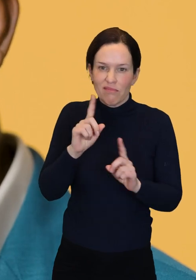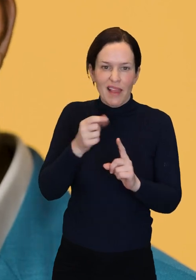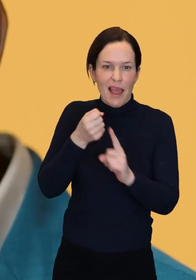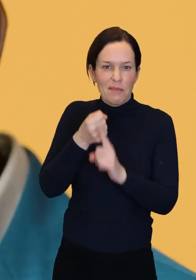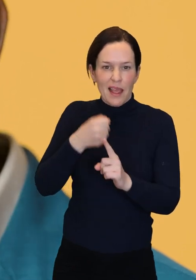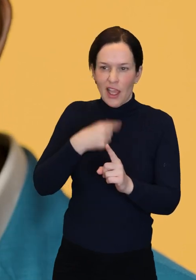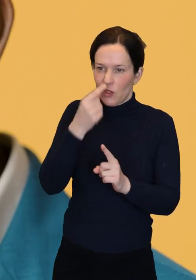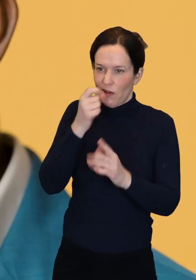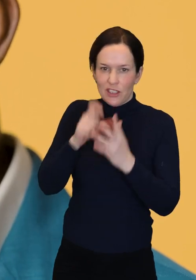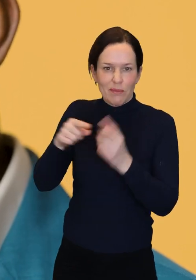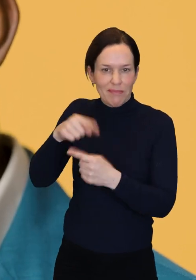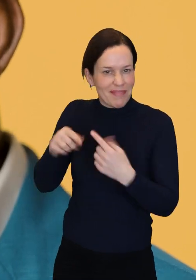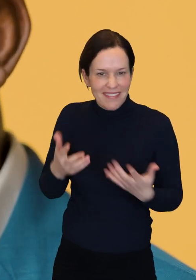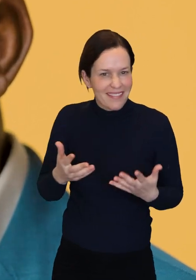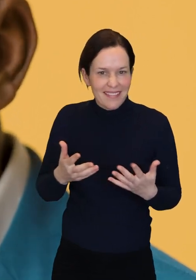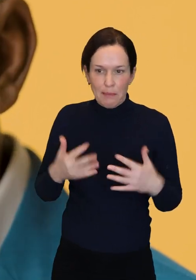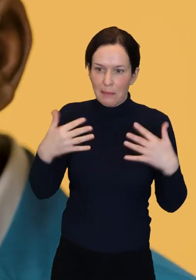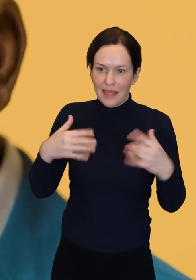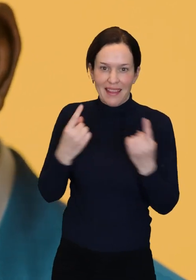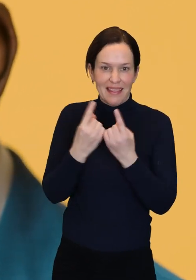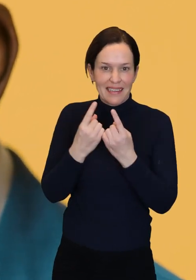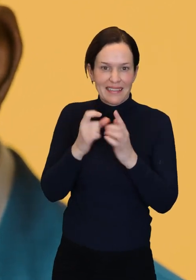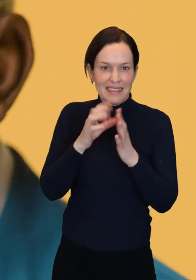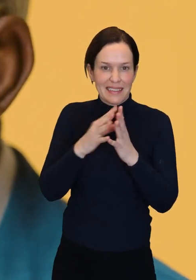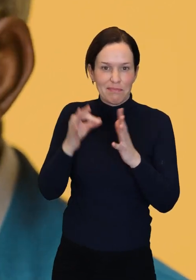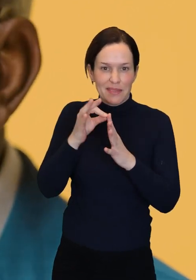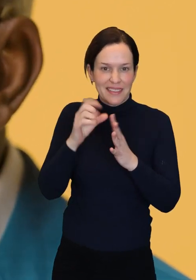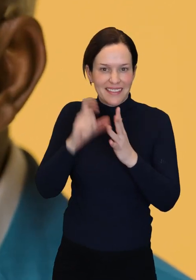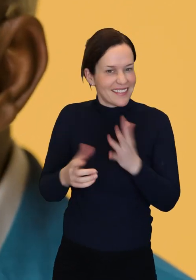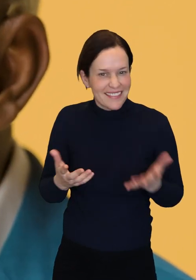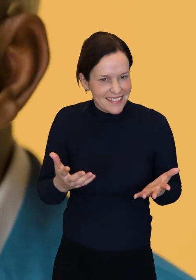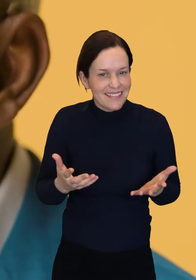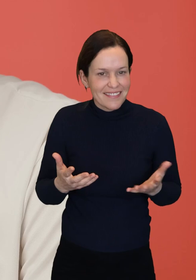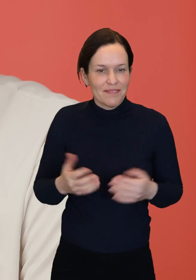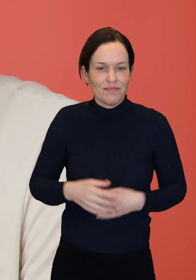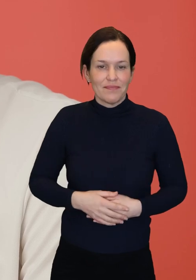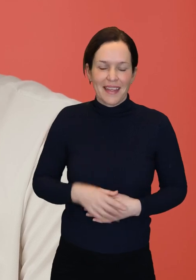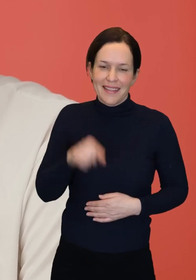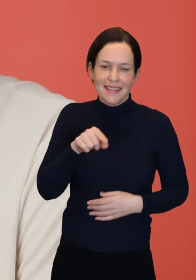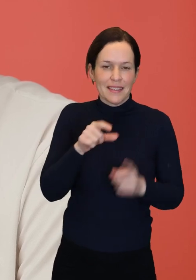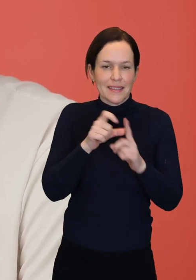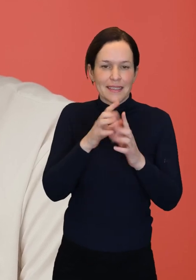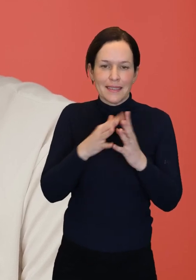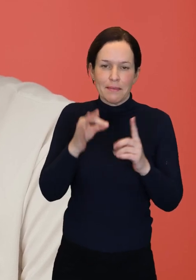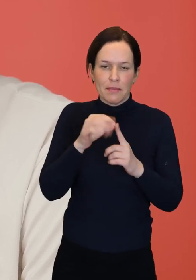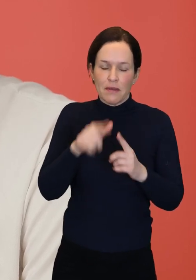the impact that I could have and all the amazing things the Department for Work and Pensions does. Morgan: I think progression within the DWP is massive.